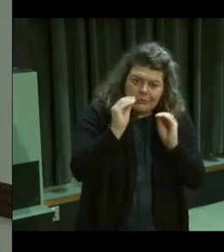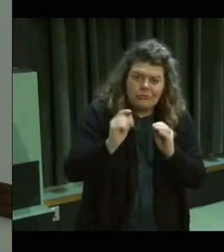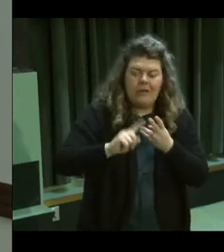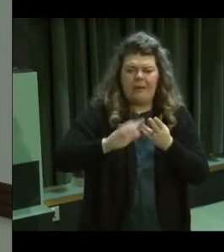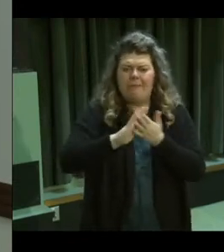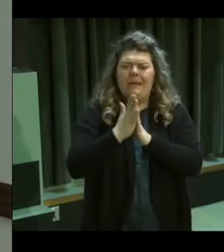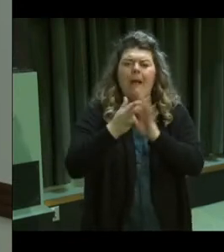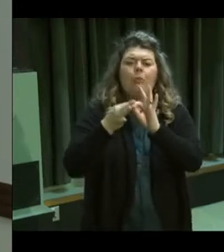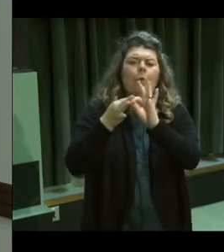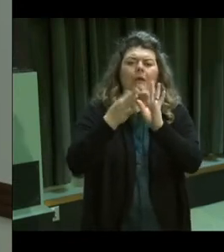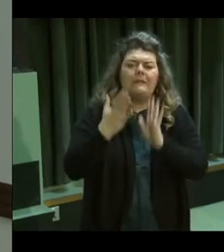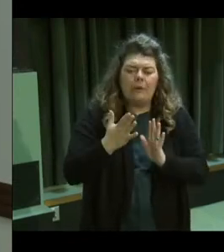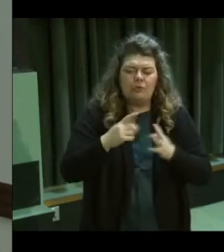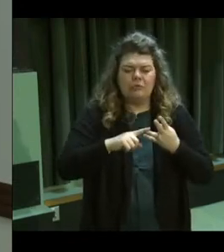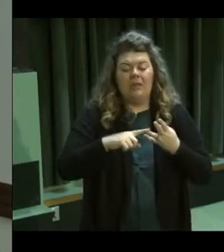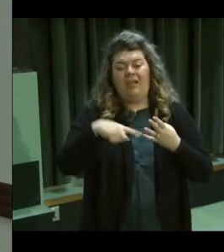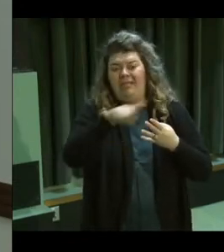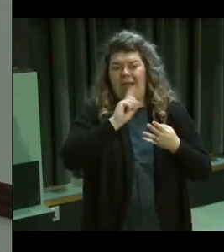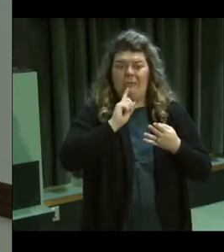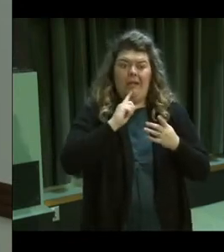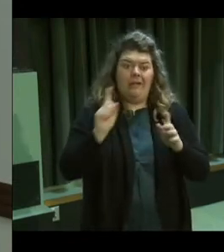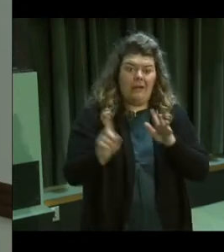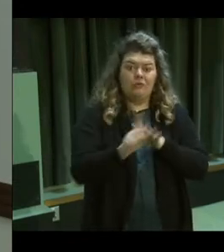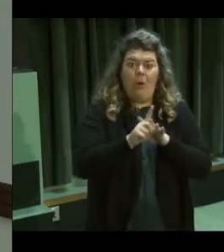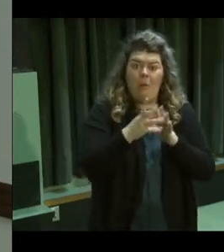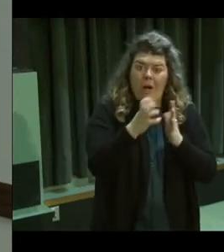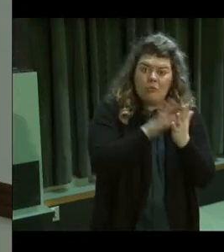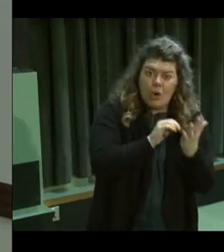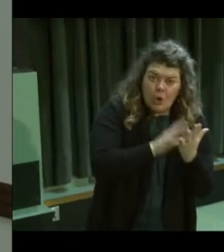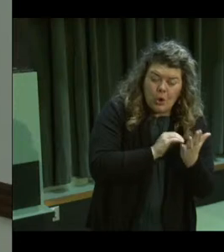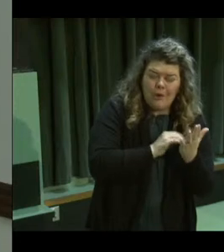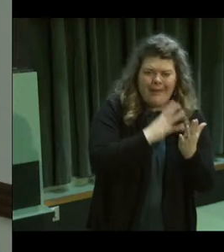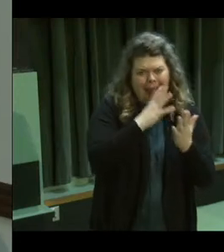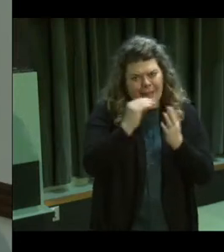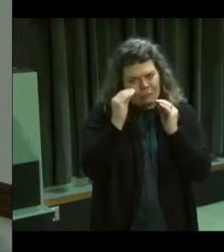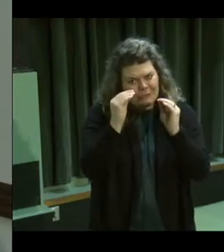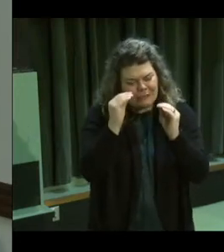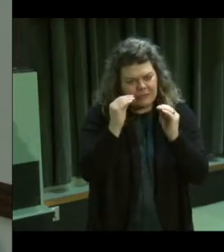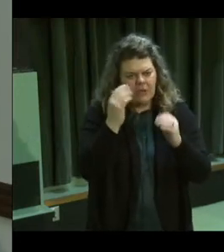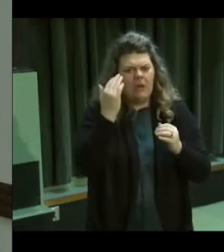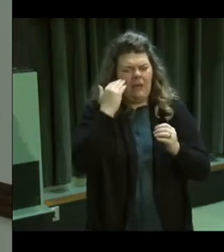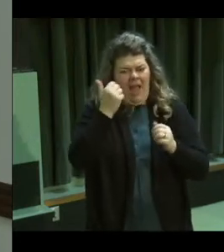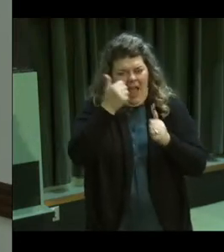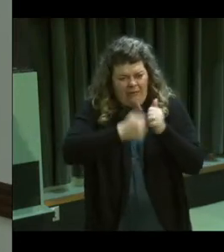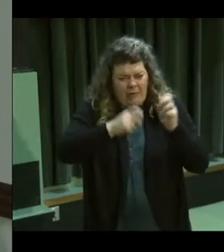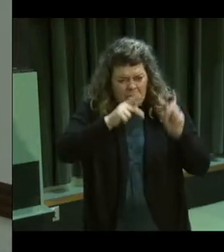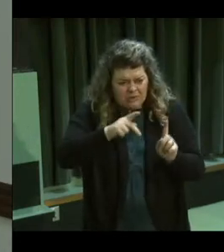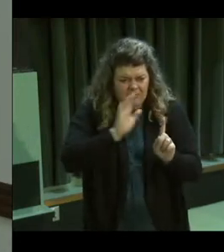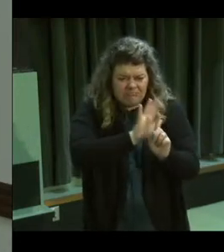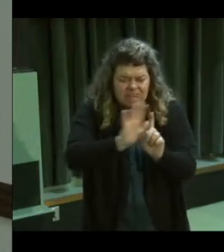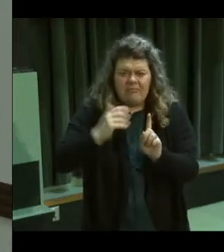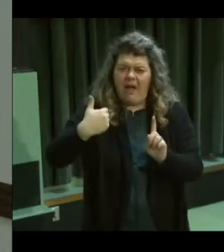become coordinators. They come to learn and to teach because we